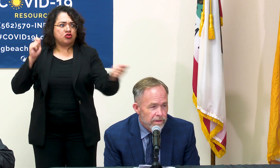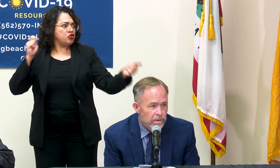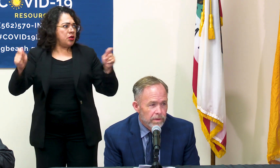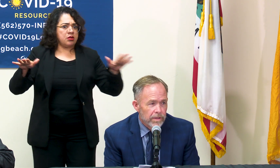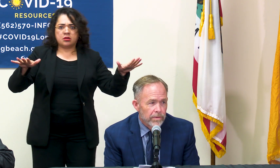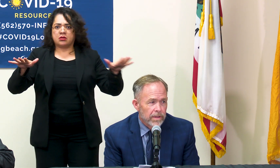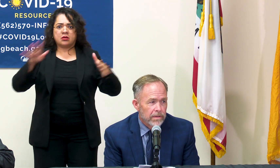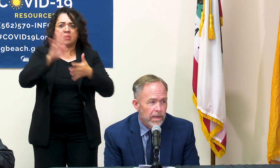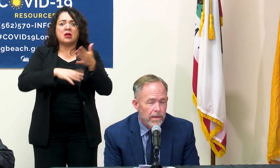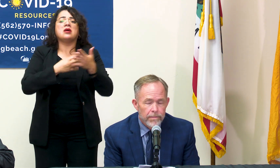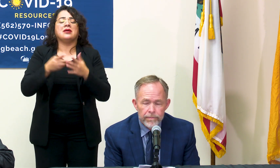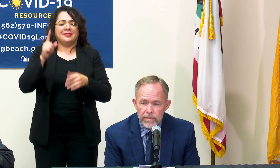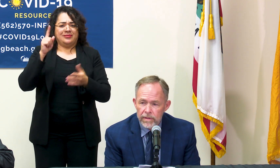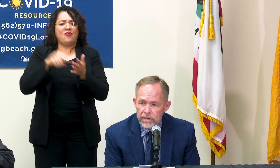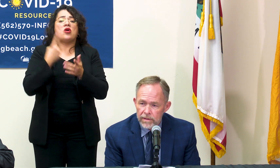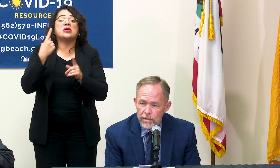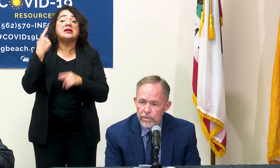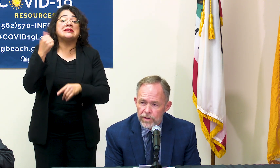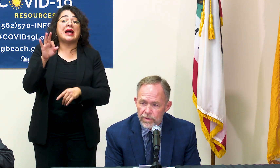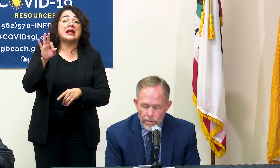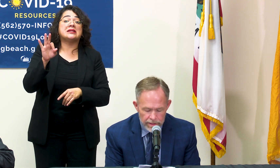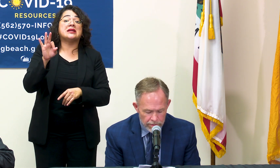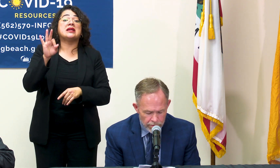of the school districts schools were destroyed in the earthquake,